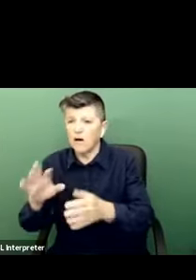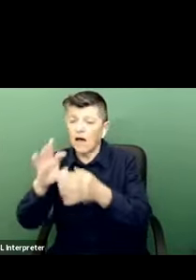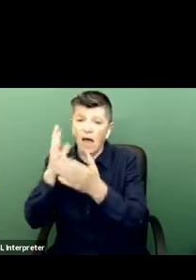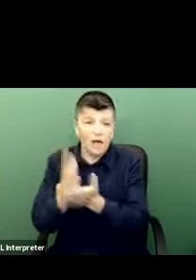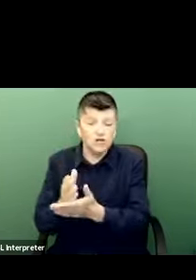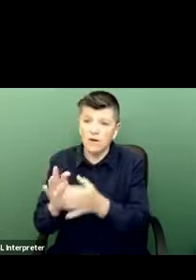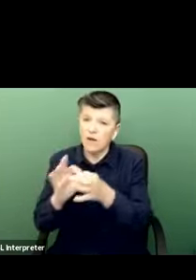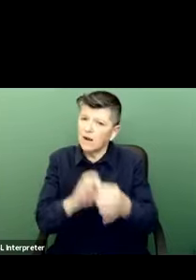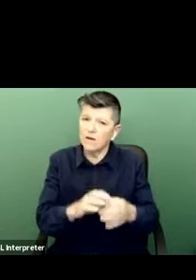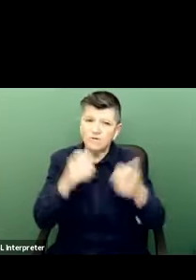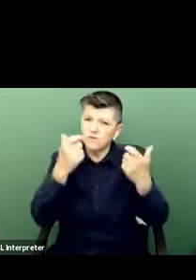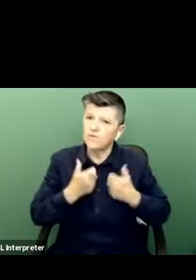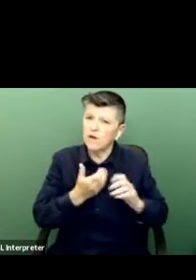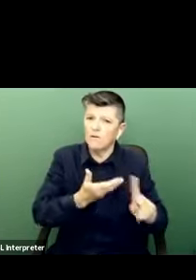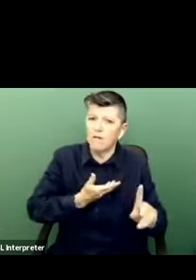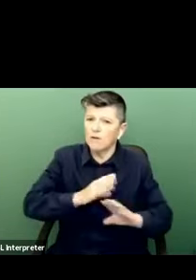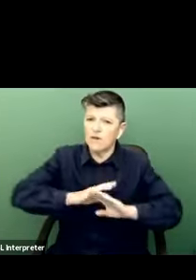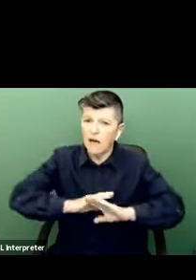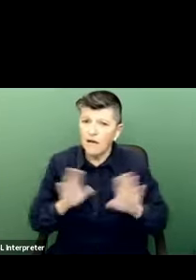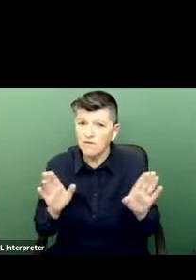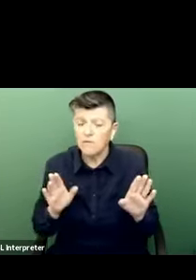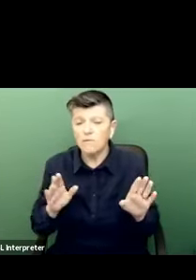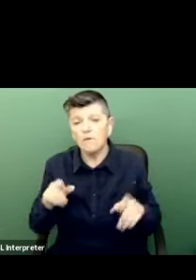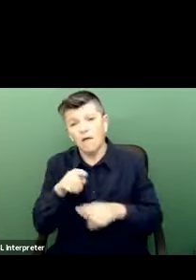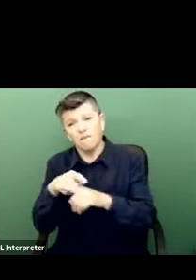has been invoked and Hart qualified the